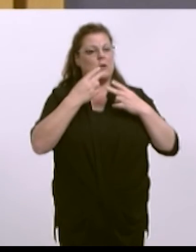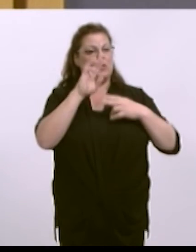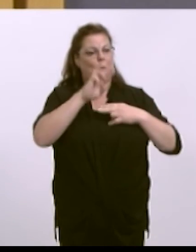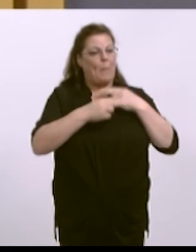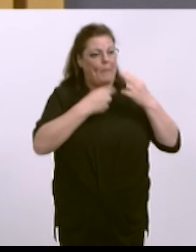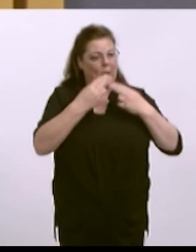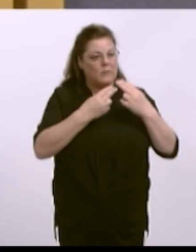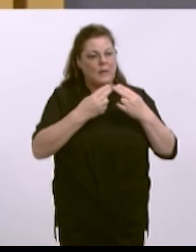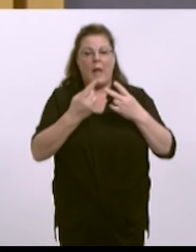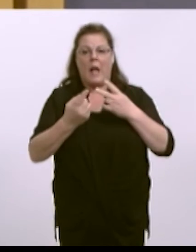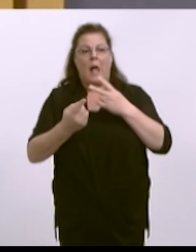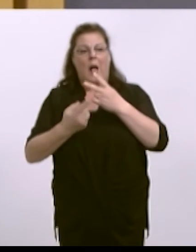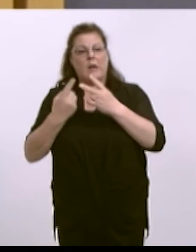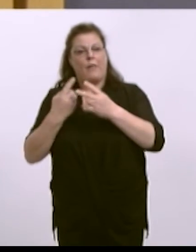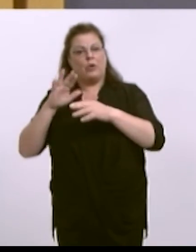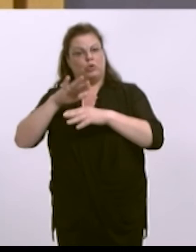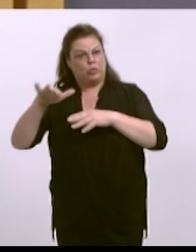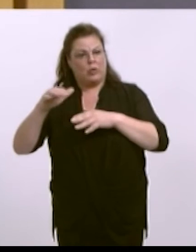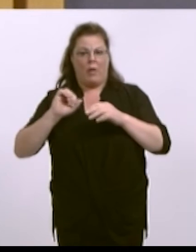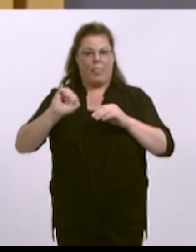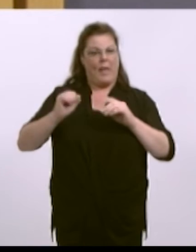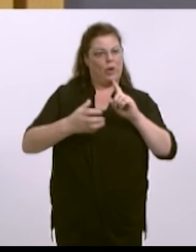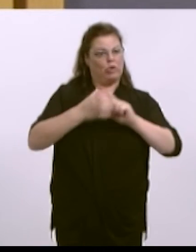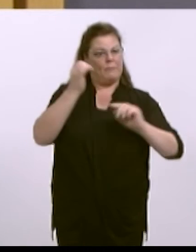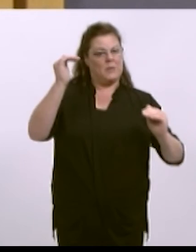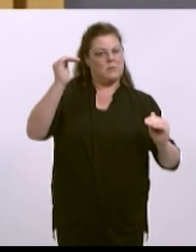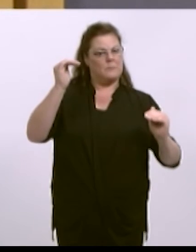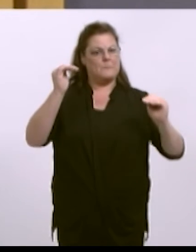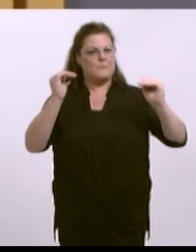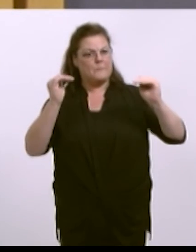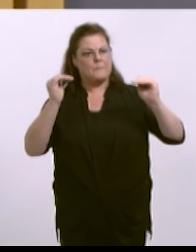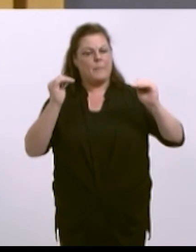First Minister, this is further evidence of how successfully the Welsh Government is tackling